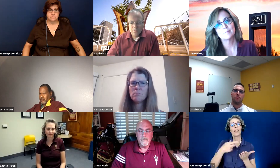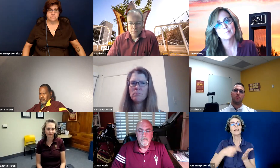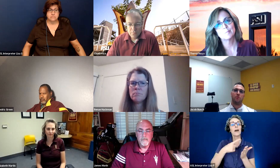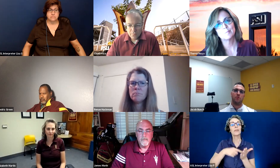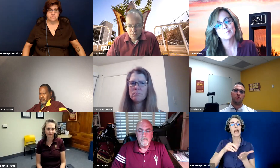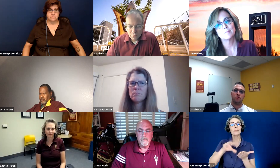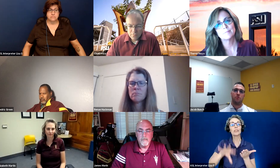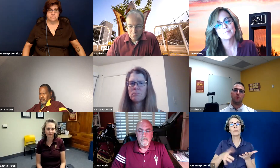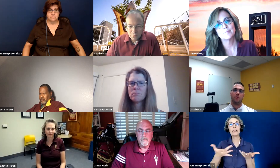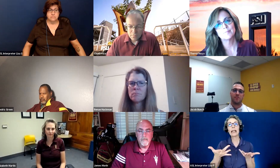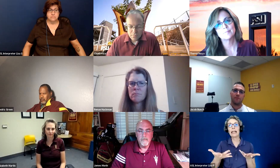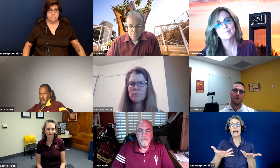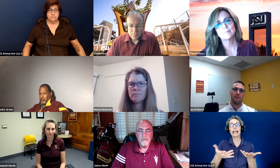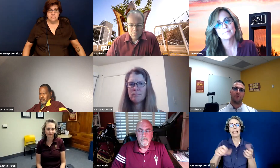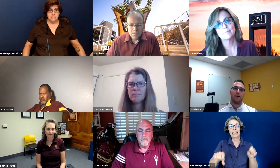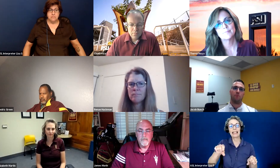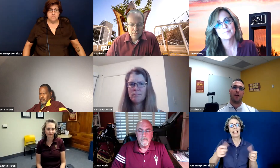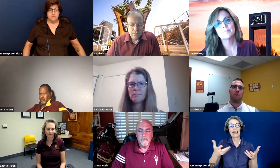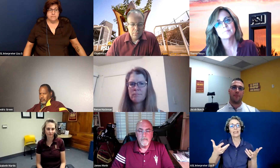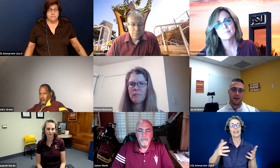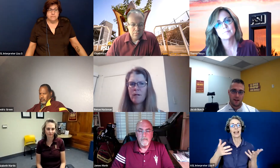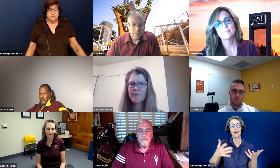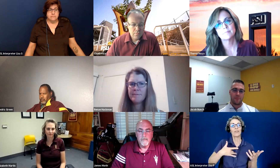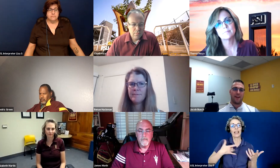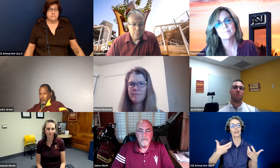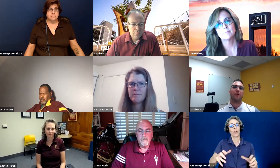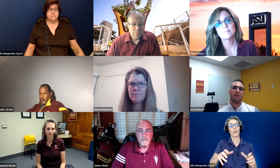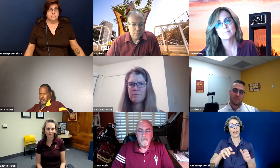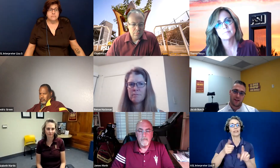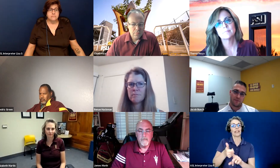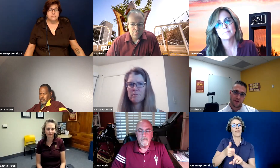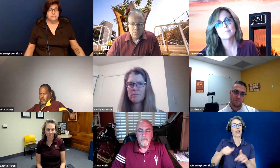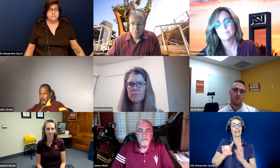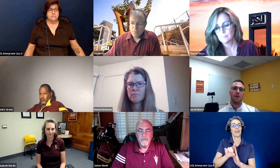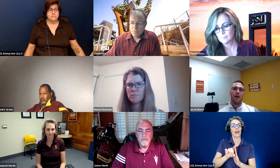to self identify what and what that experience is like for them.